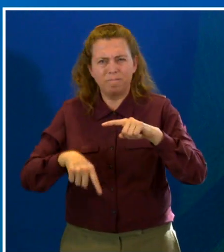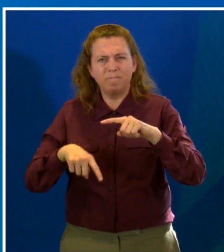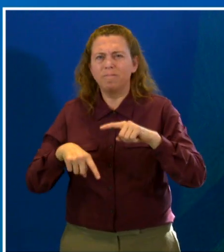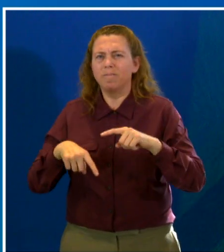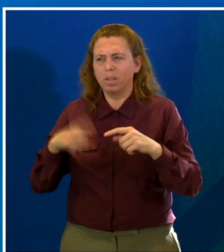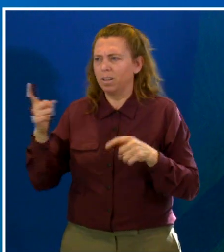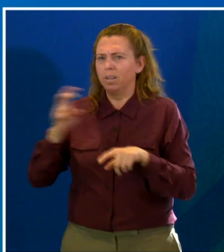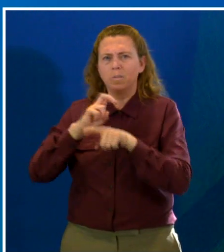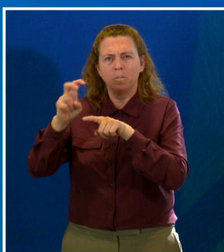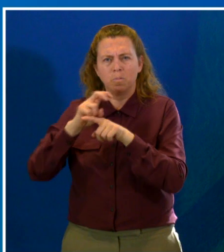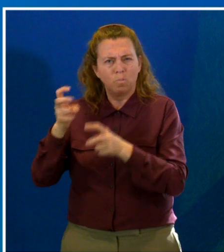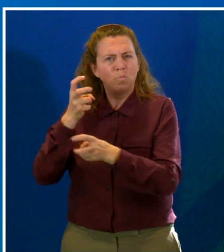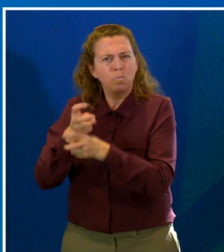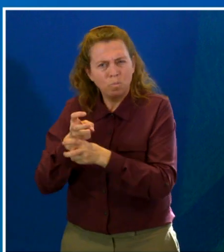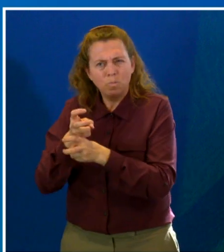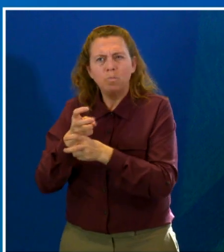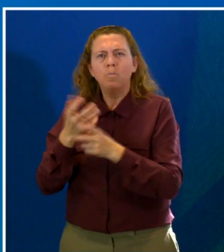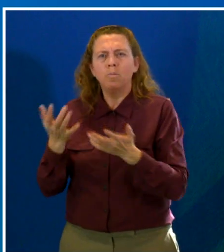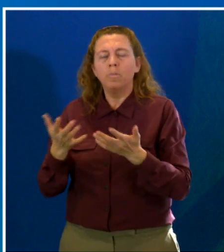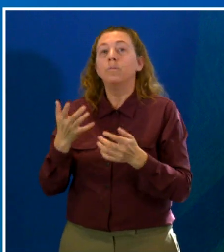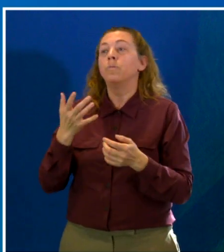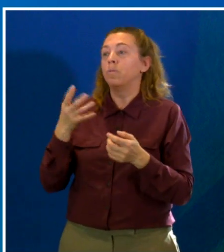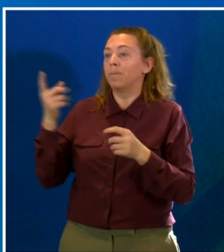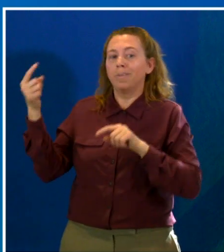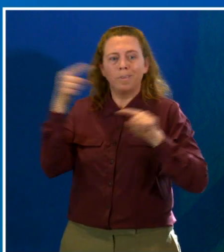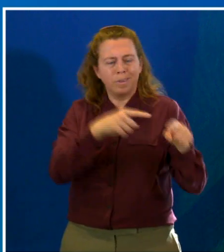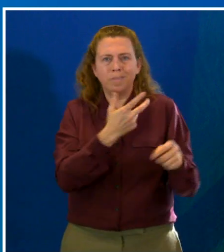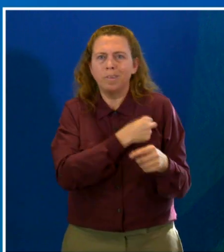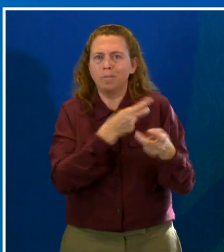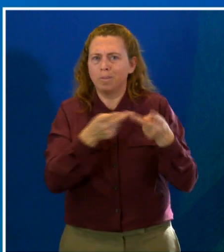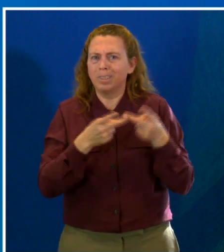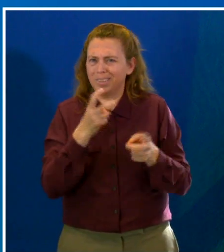But please be aware that the Fire Department is only